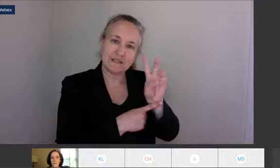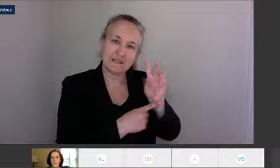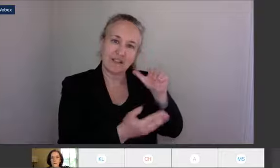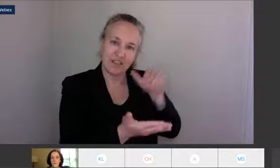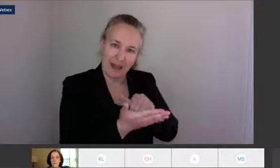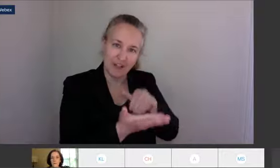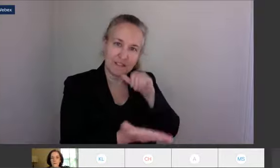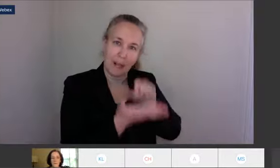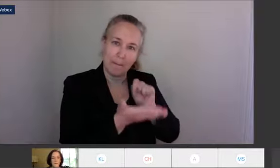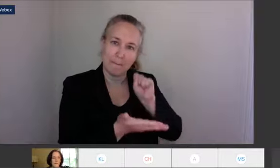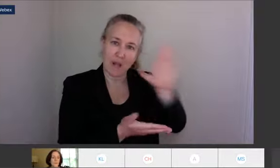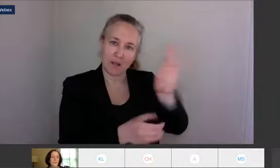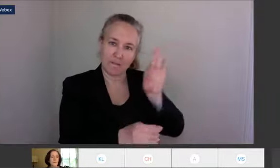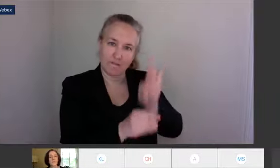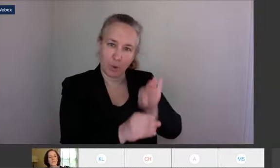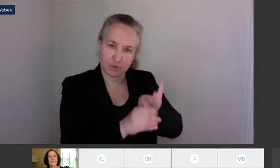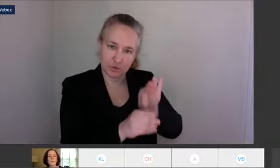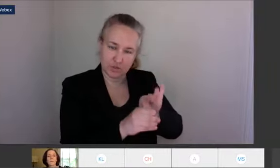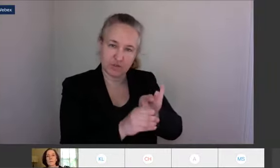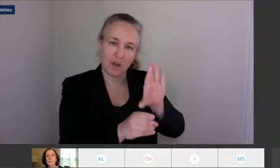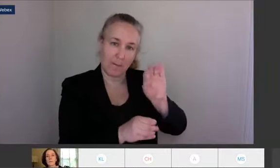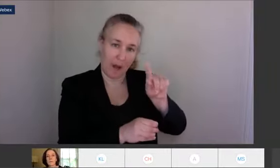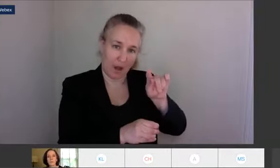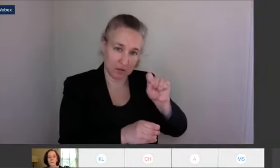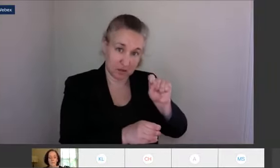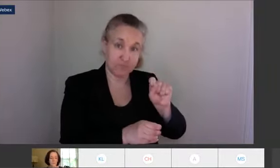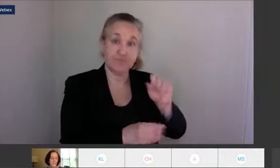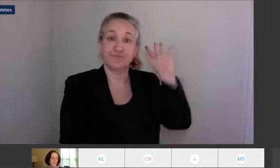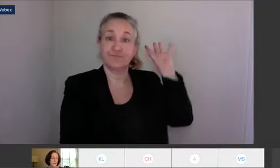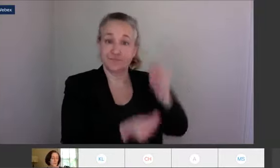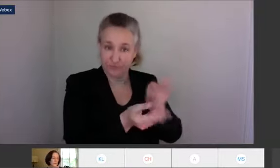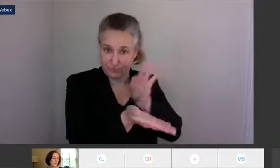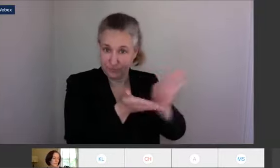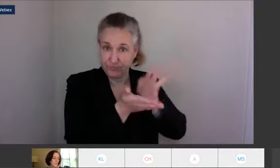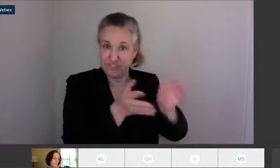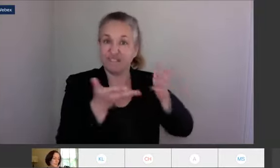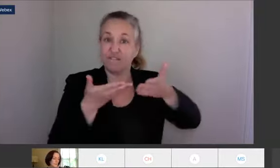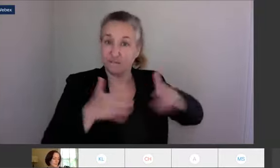votes mail-in ballots they have been counted what they are counting now are